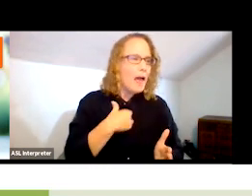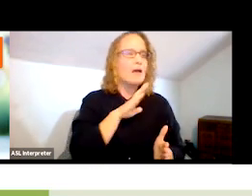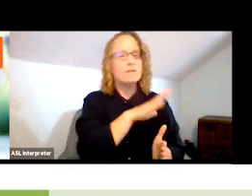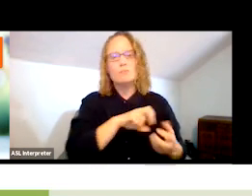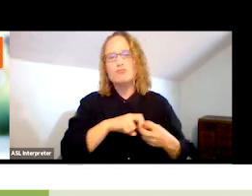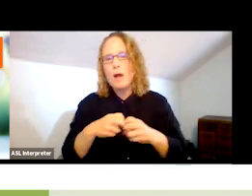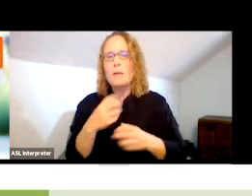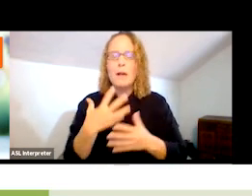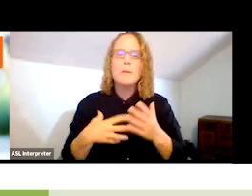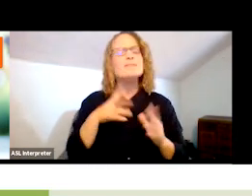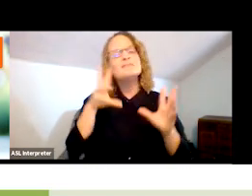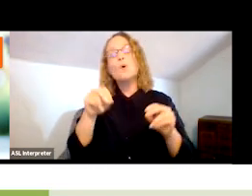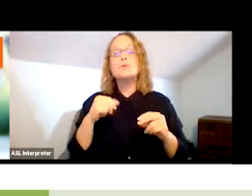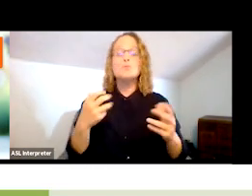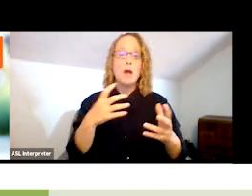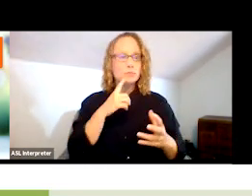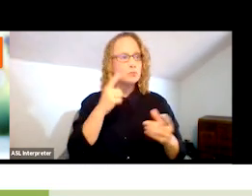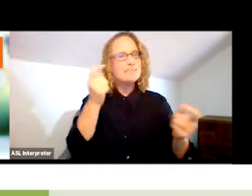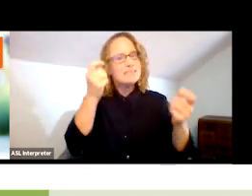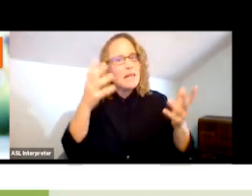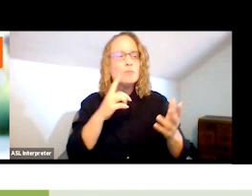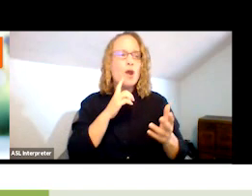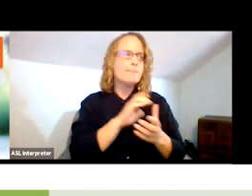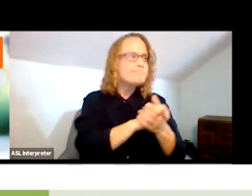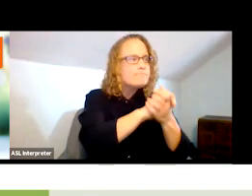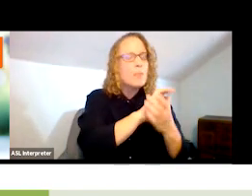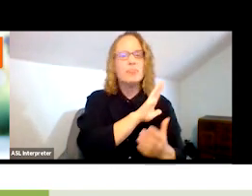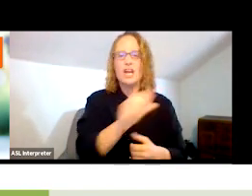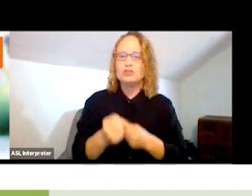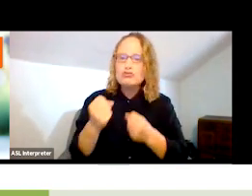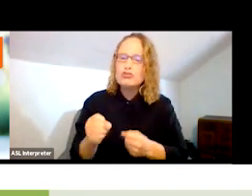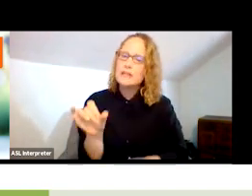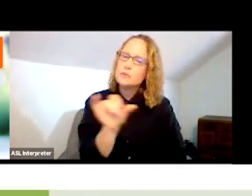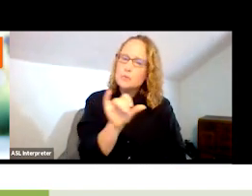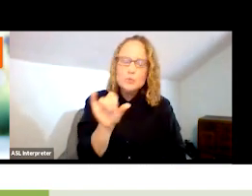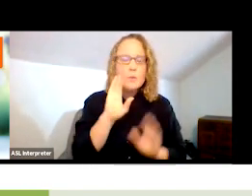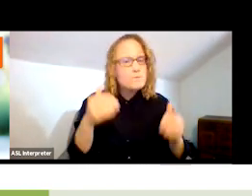We wanna recognize areas of strength in individuals. So we don't wanna focus on just the things